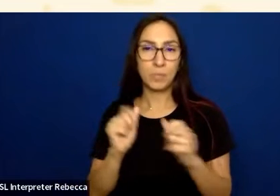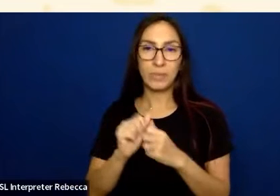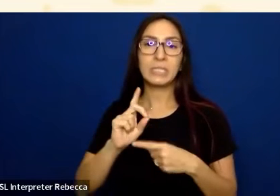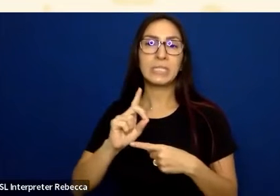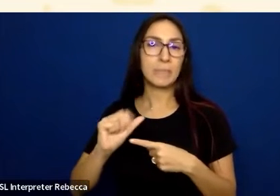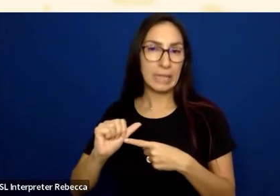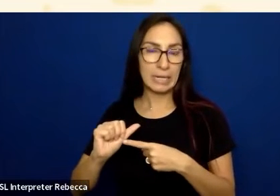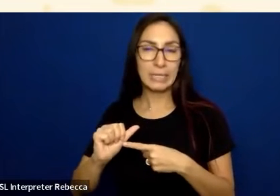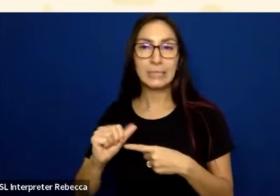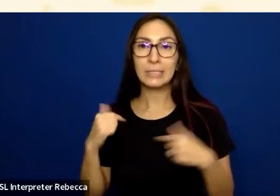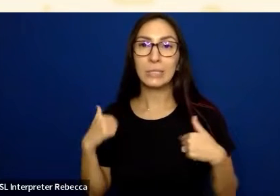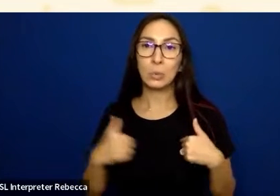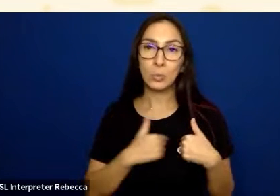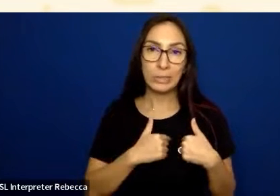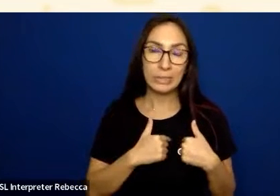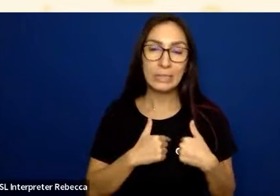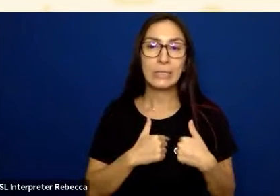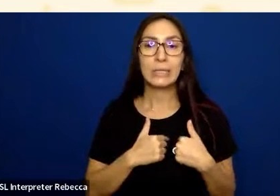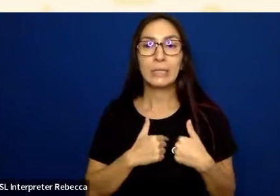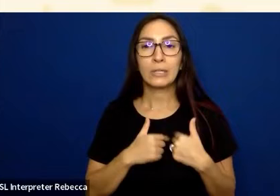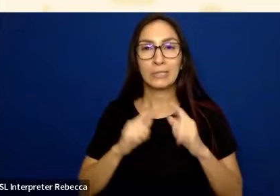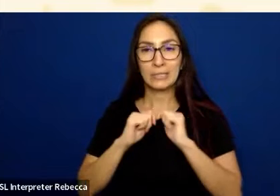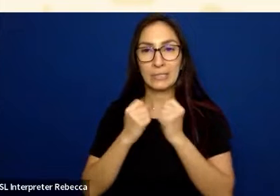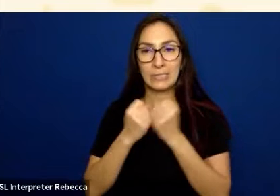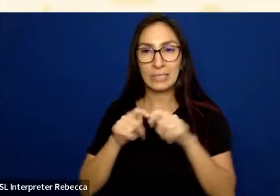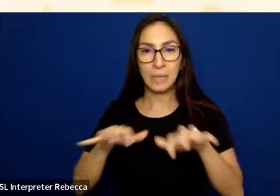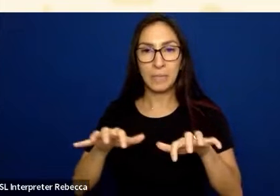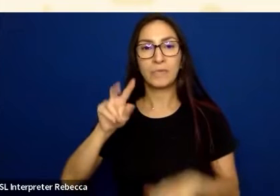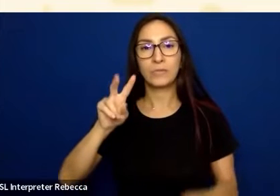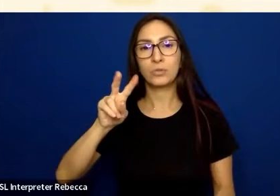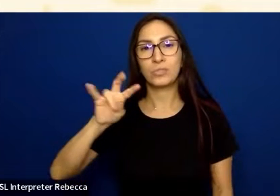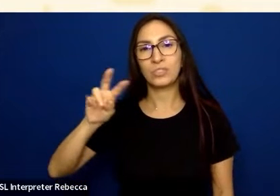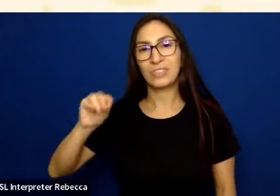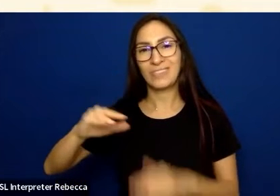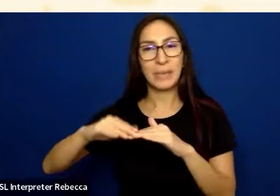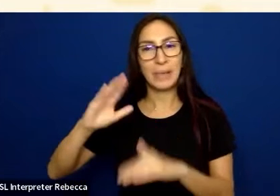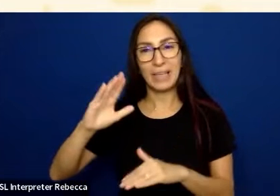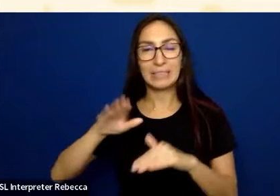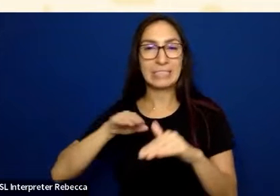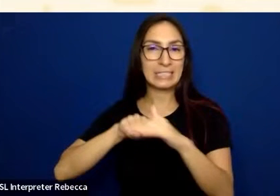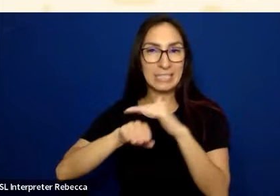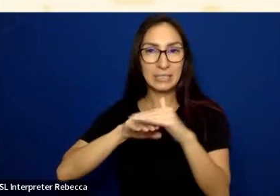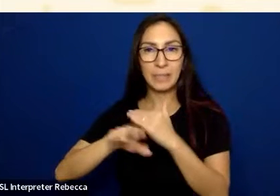We are a team of 270 plus accessibility professionals